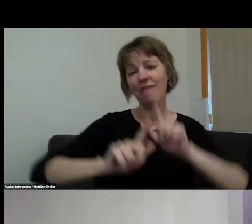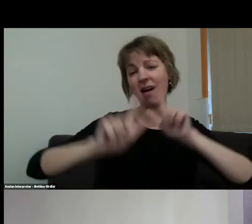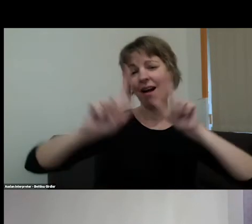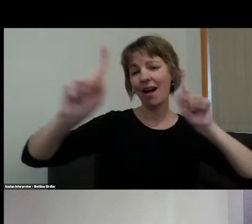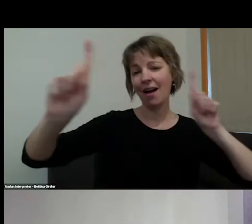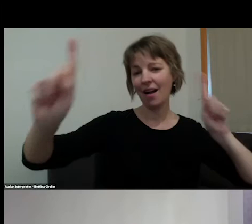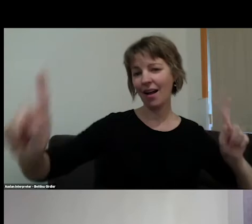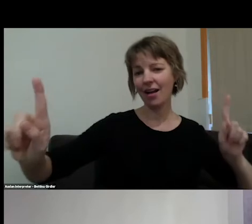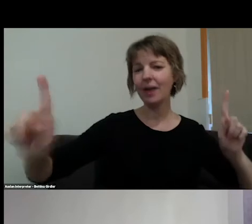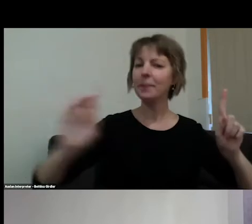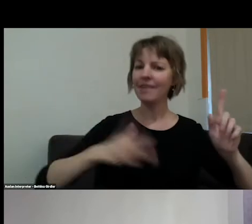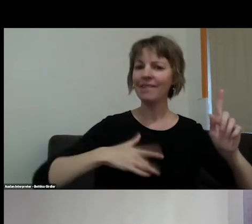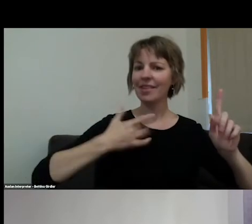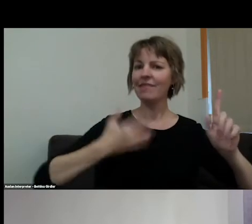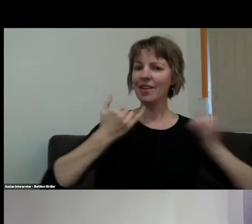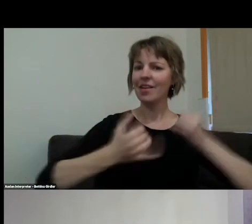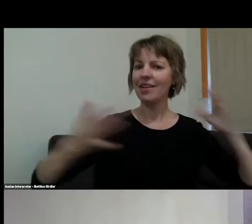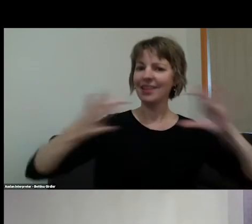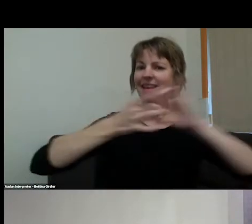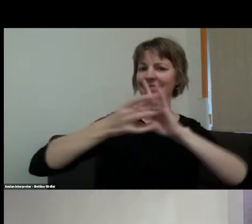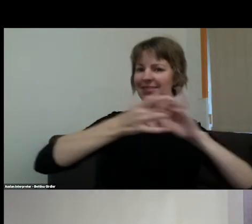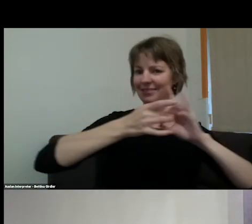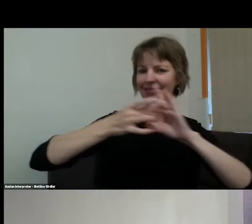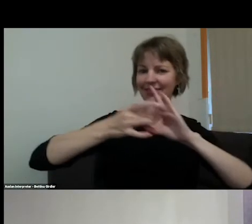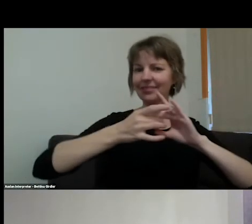connected than ever and I think that just speaks greatly